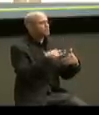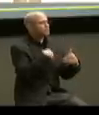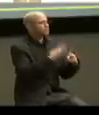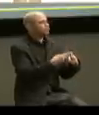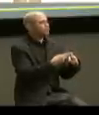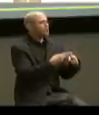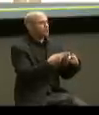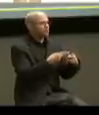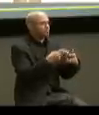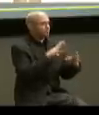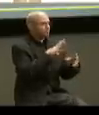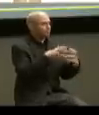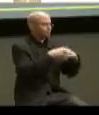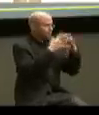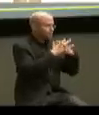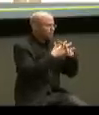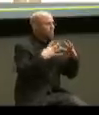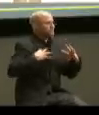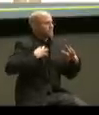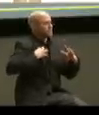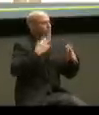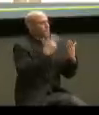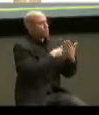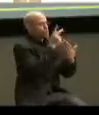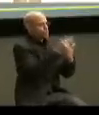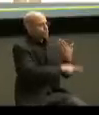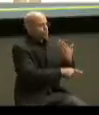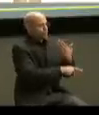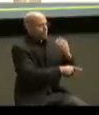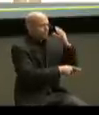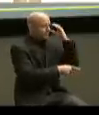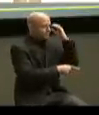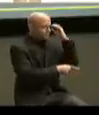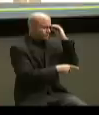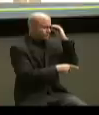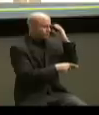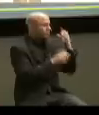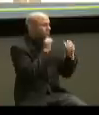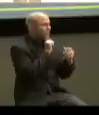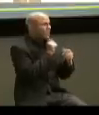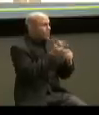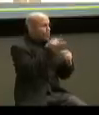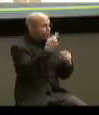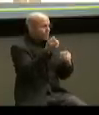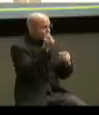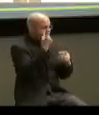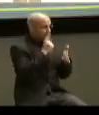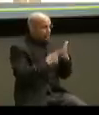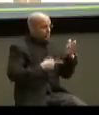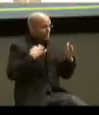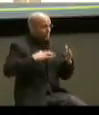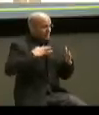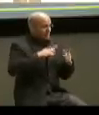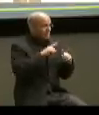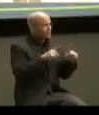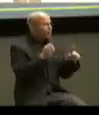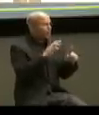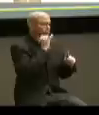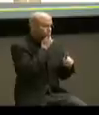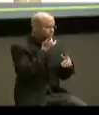INCENTIVE-BASED PILOT PROGRAM SO WE CAN UNDERSTAND NOT ONLY WHAT THE BENEFITS AND WHAT THE DOWN SIDE IS, TOO FOR BIG BUSINESSES,